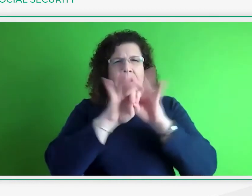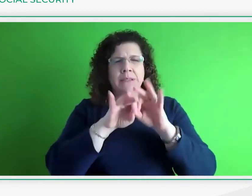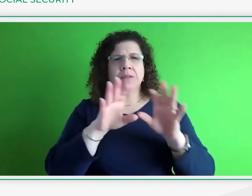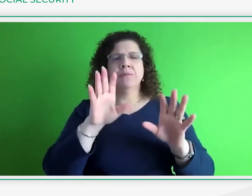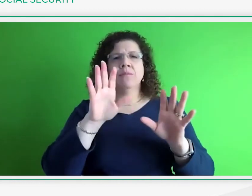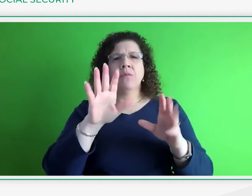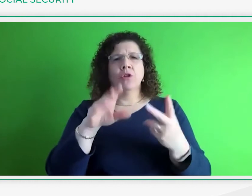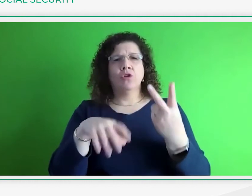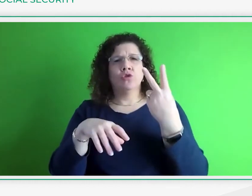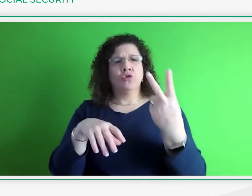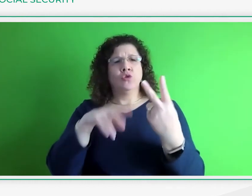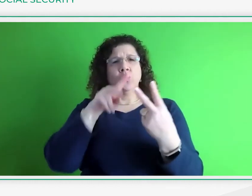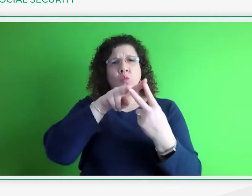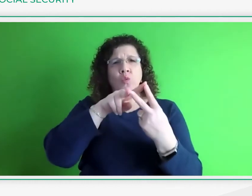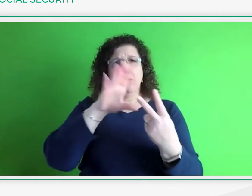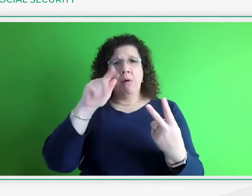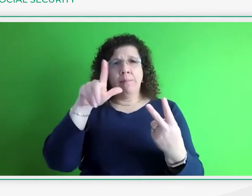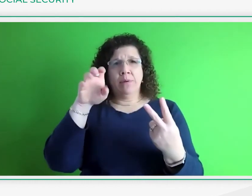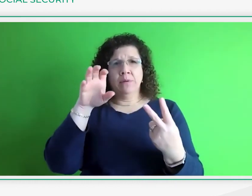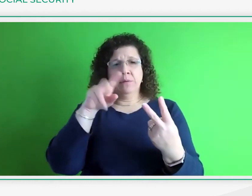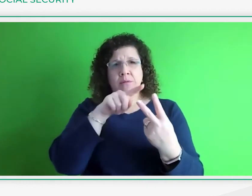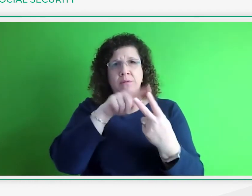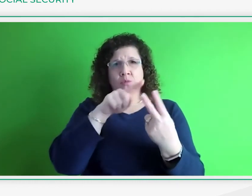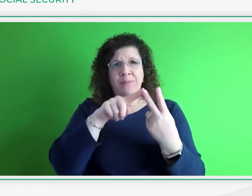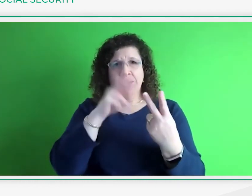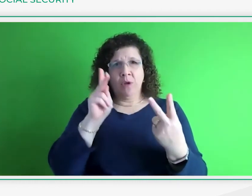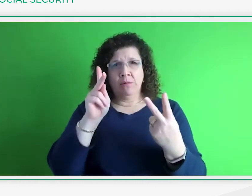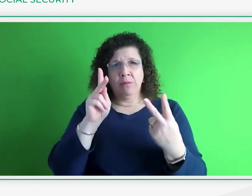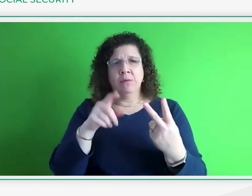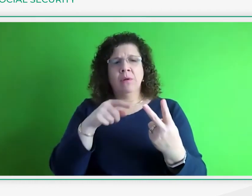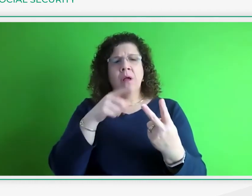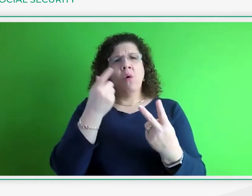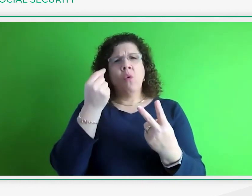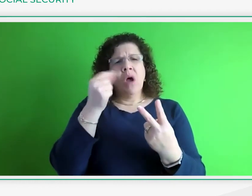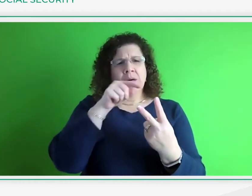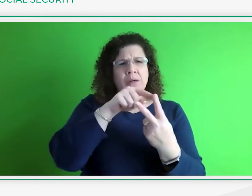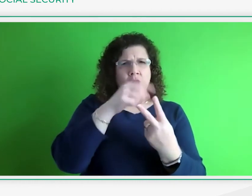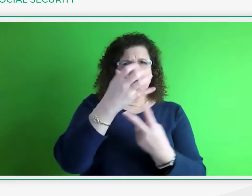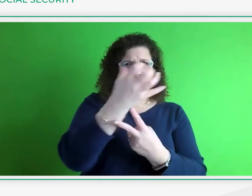There's 2 key factors. There's 2 important things.